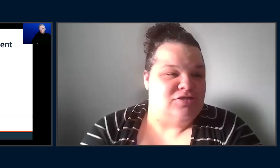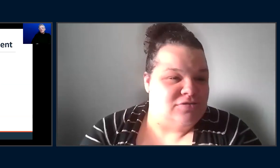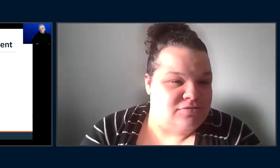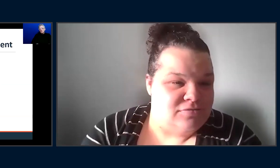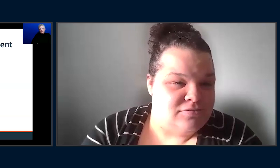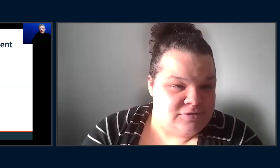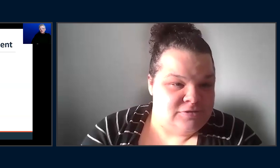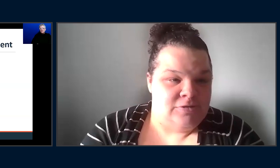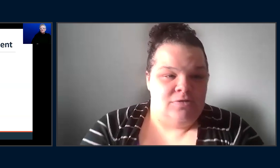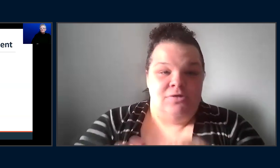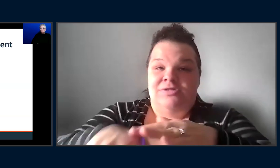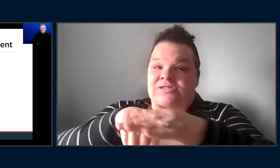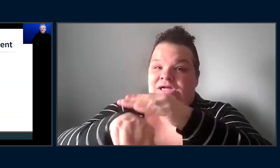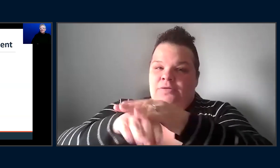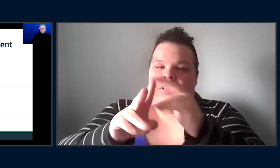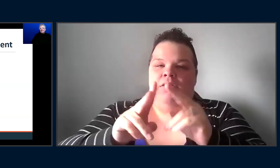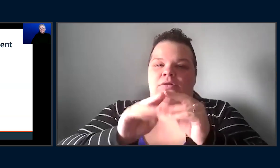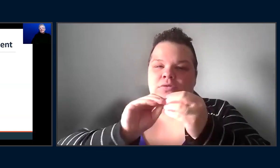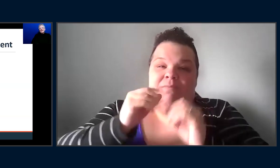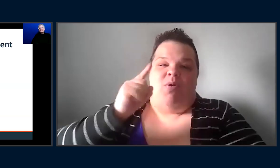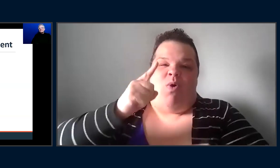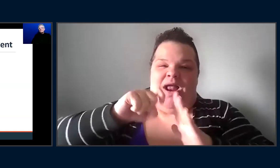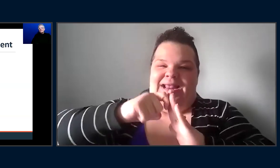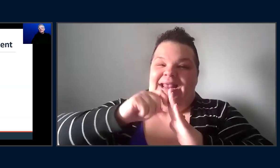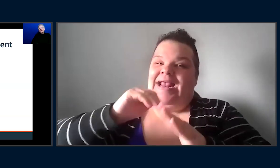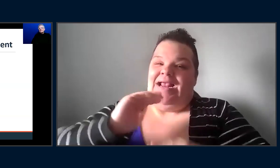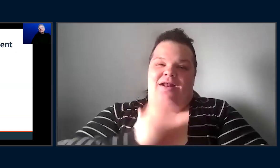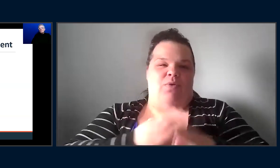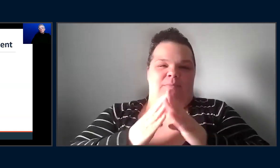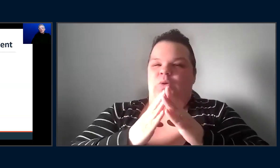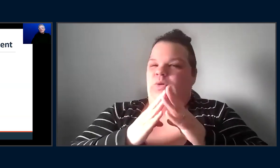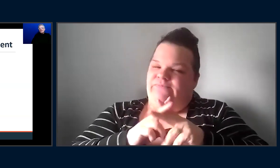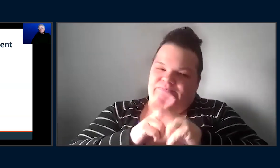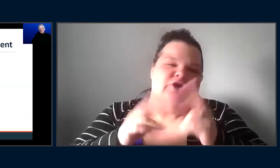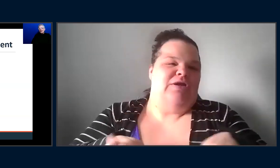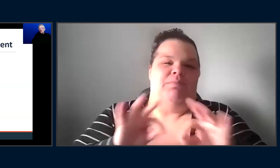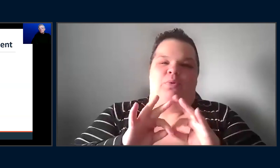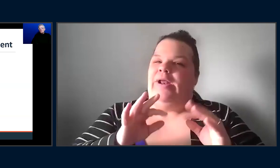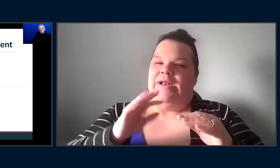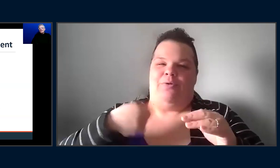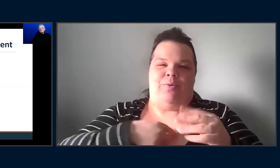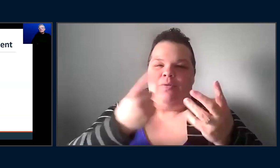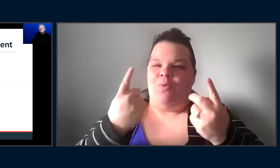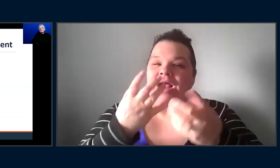We need to work together on overcoming those barriers. Accessibility is the number one key